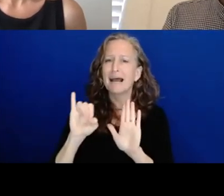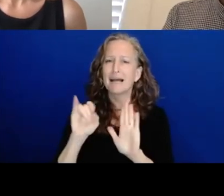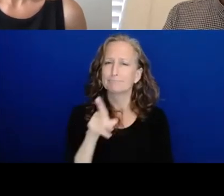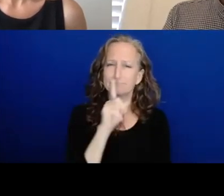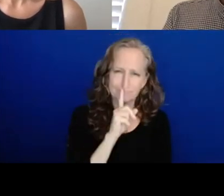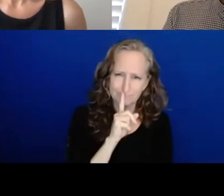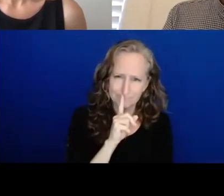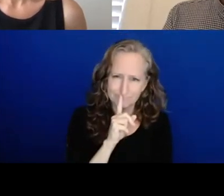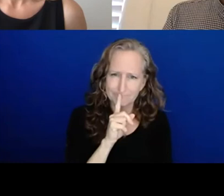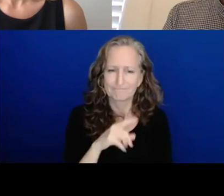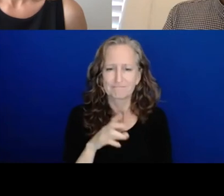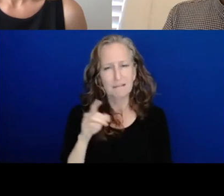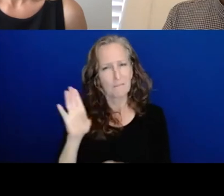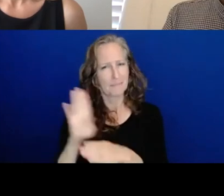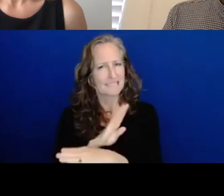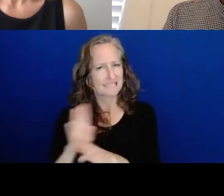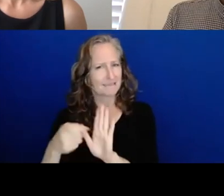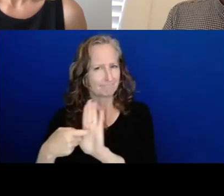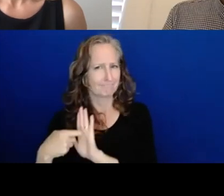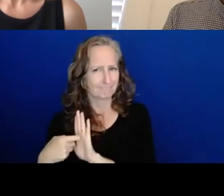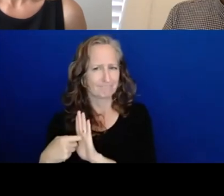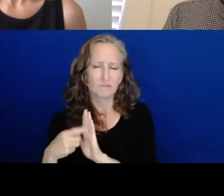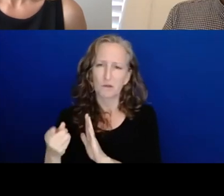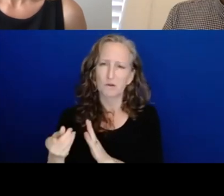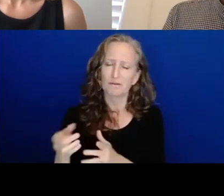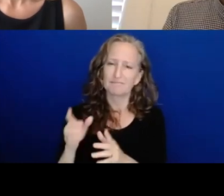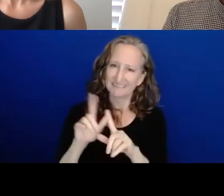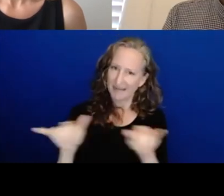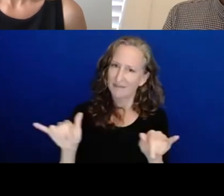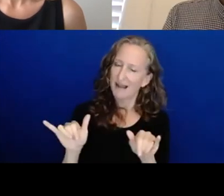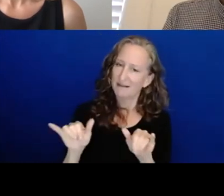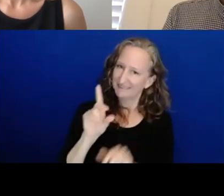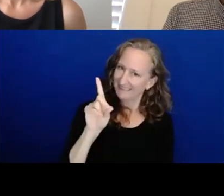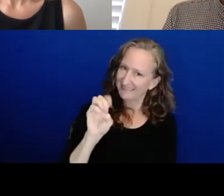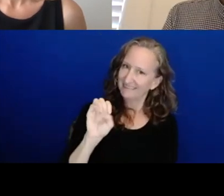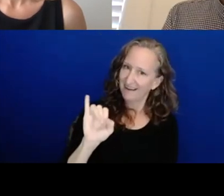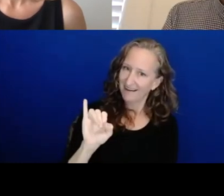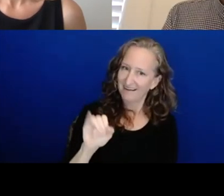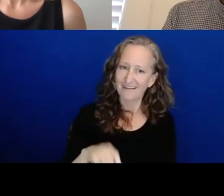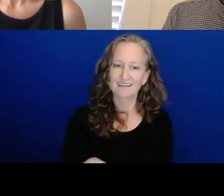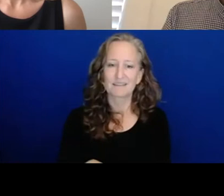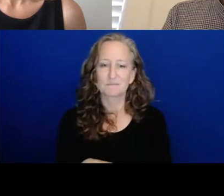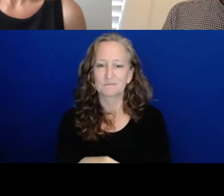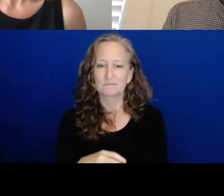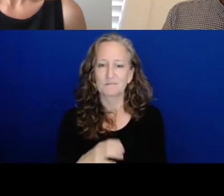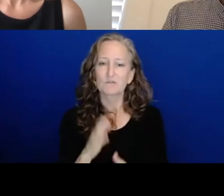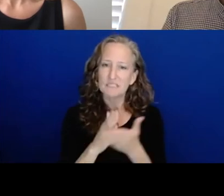a business imperative. And companies that have done those initial steps. Great kudos